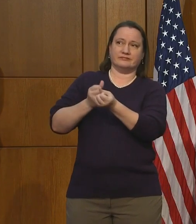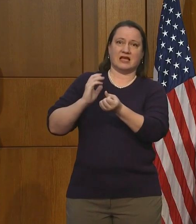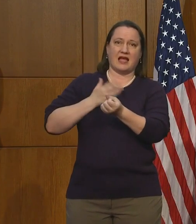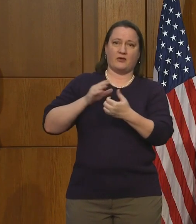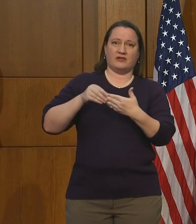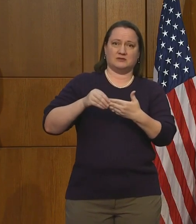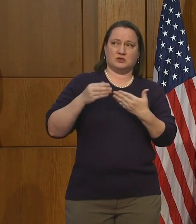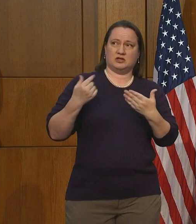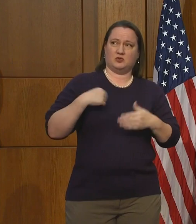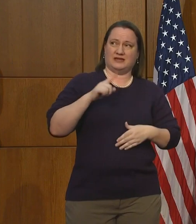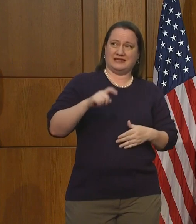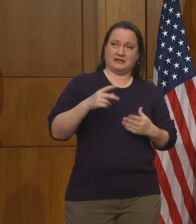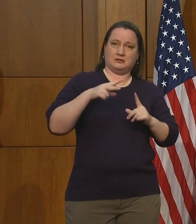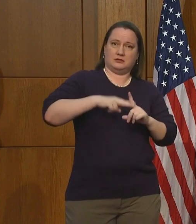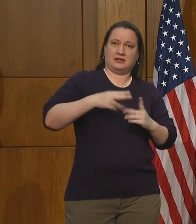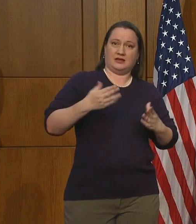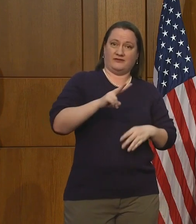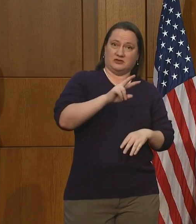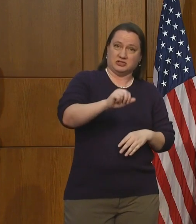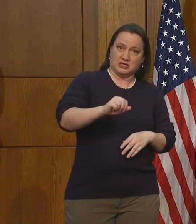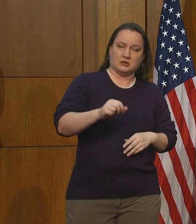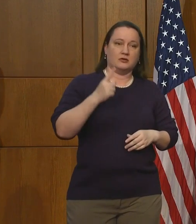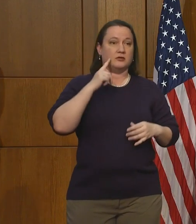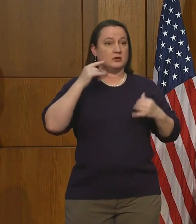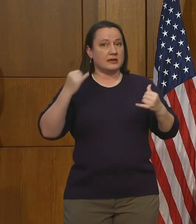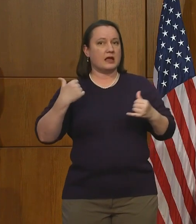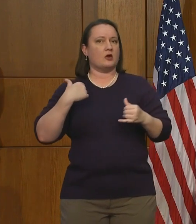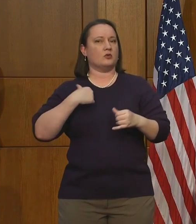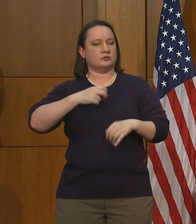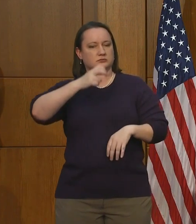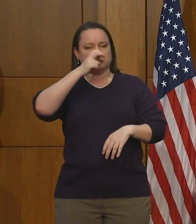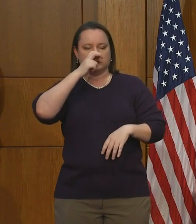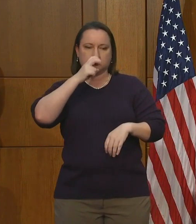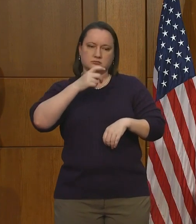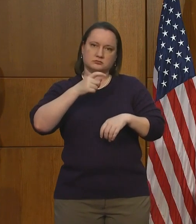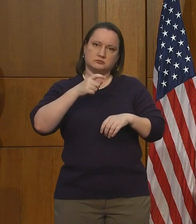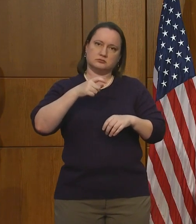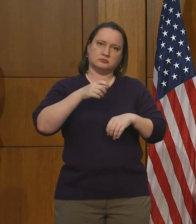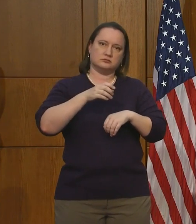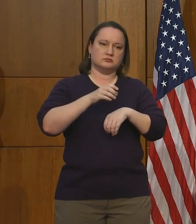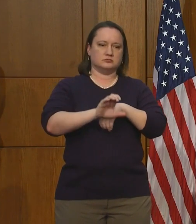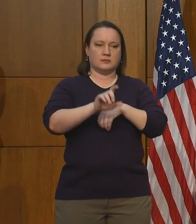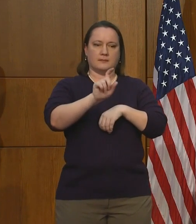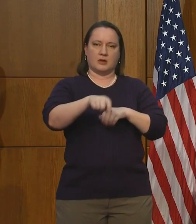NEED HERE IN VIRGINIA. IN THE MEANTIME WE ARE STRICTLY